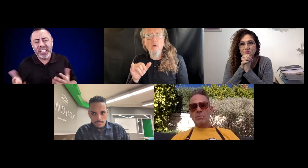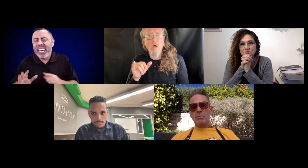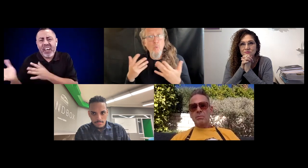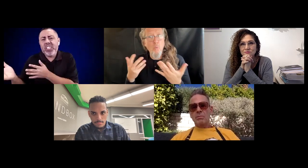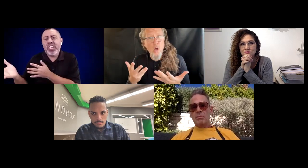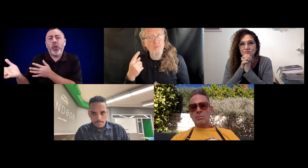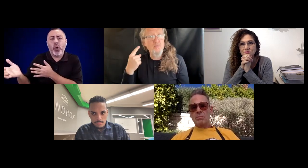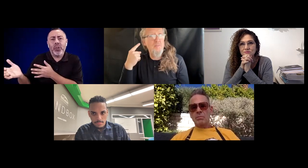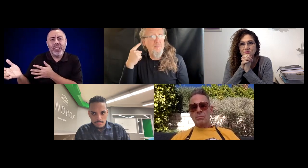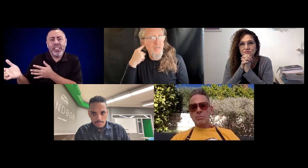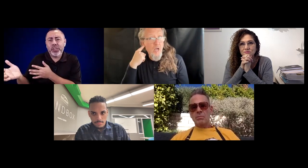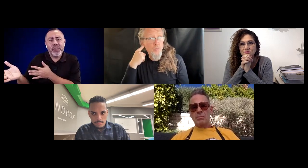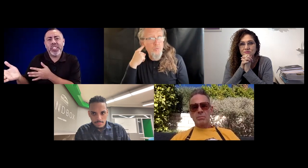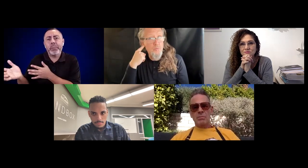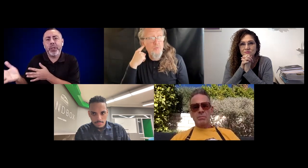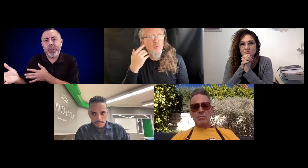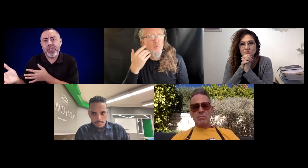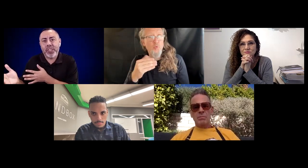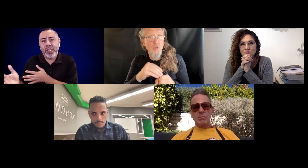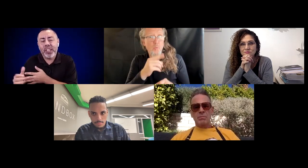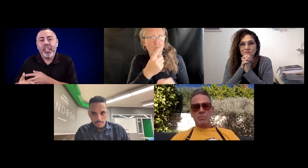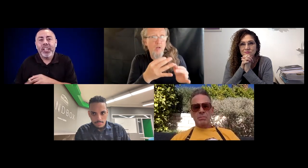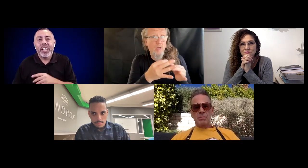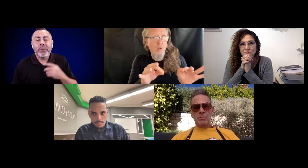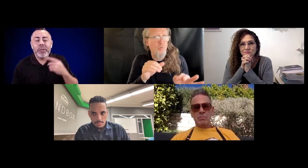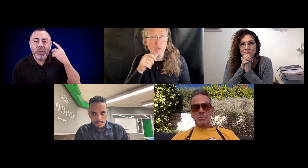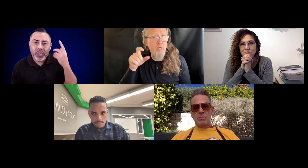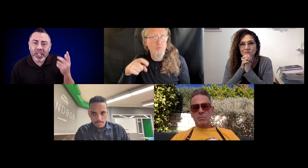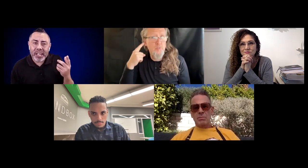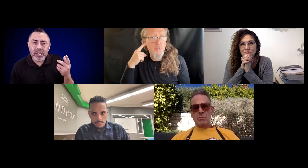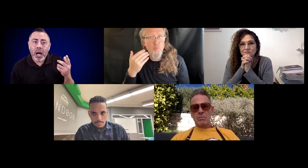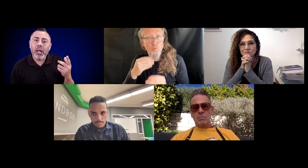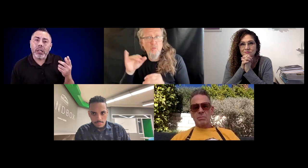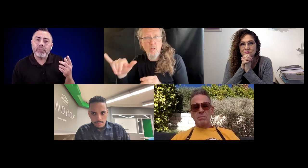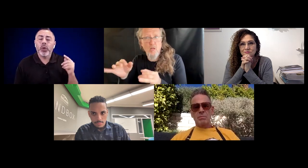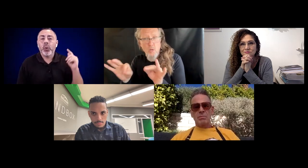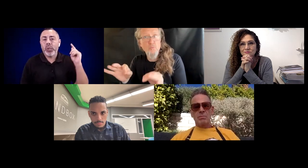They have the same goal, they serve the same purpose, and it made me realize,